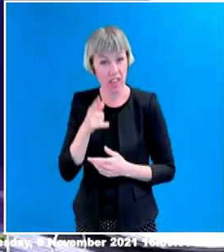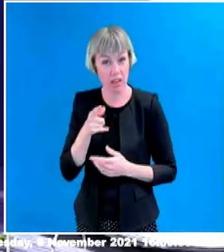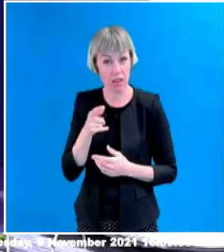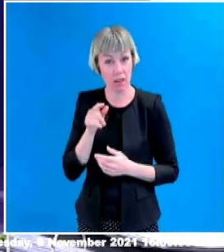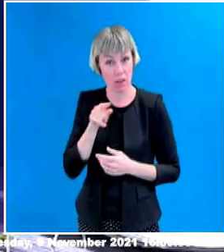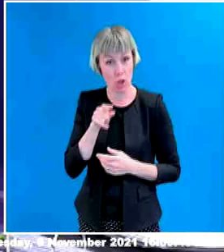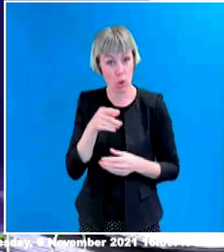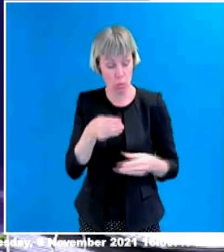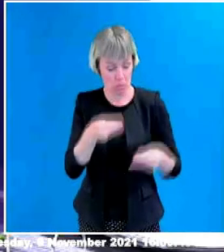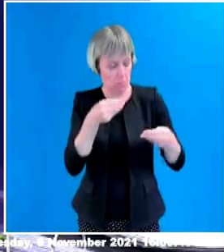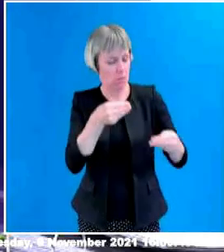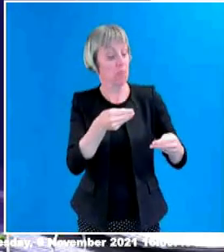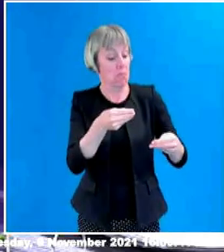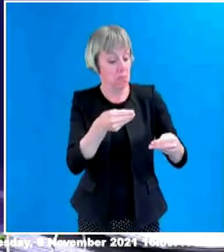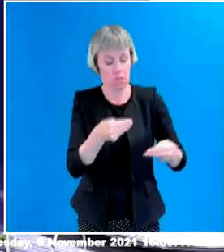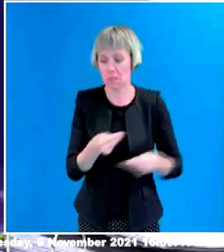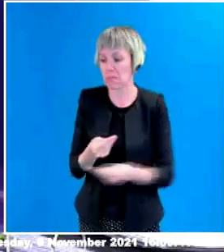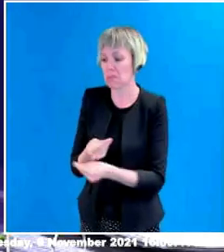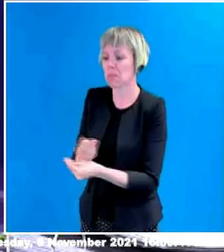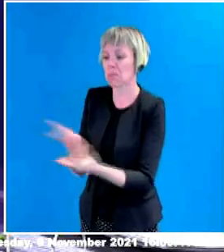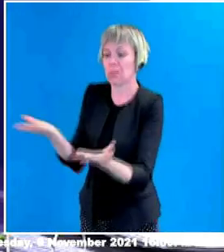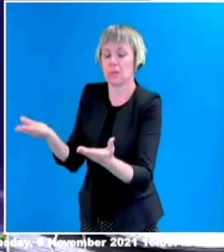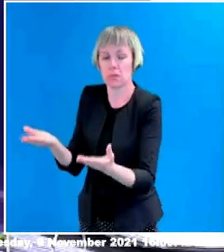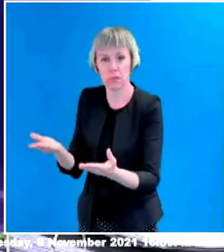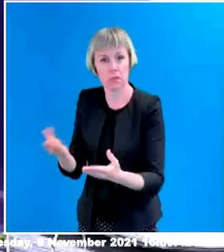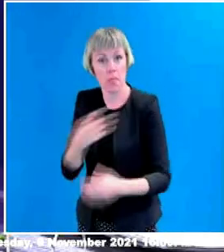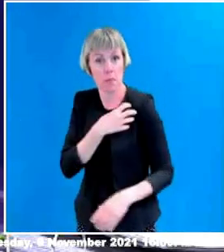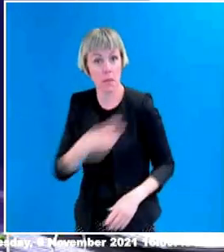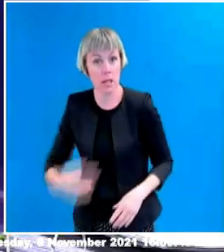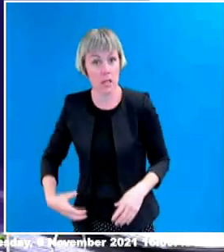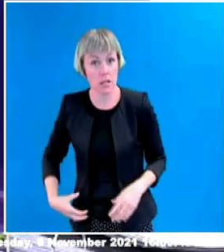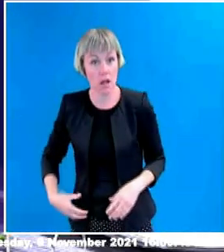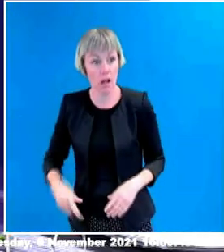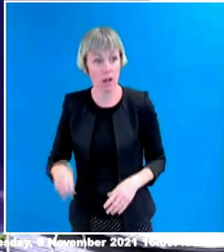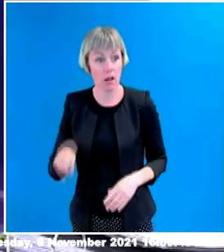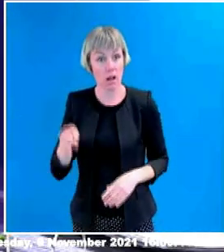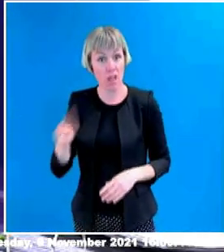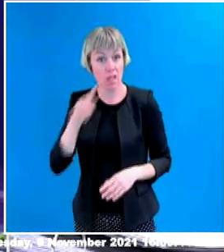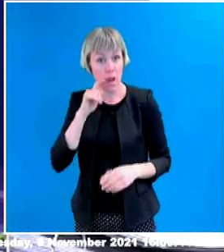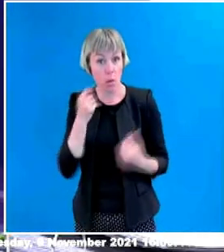is in any way going to ever achieve progress on any of those things?